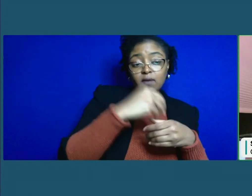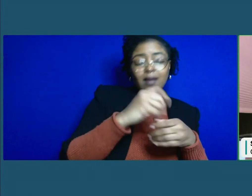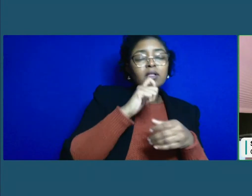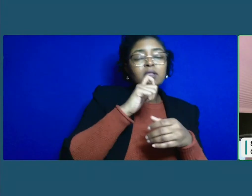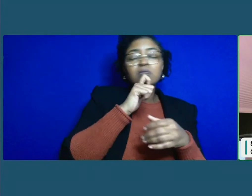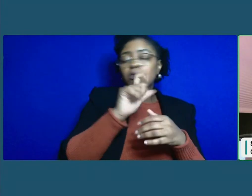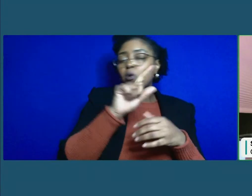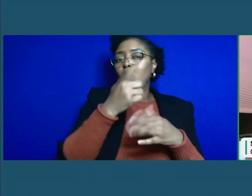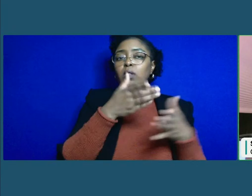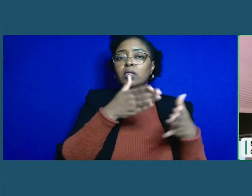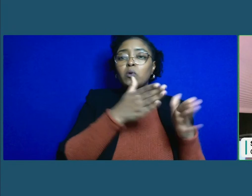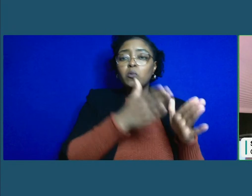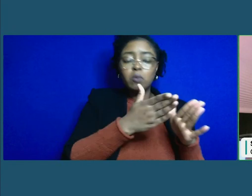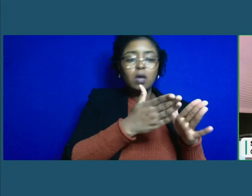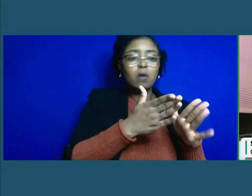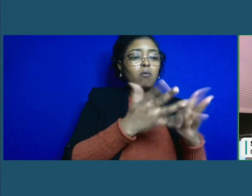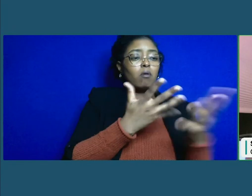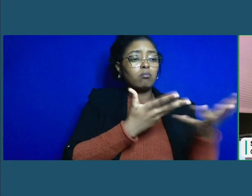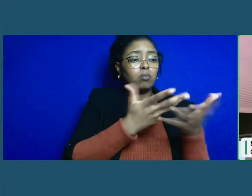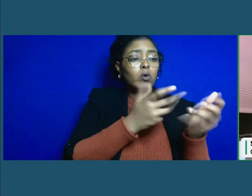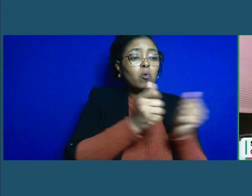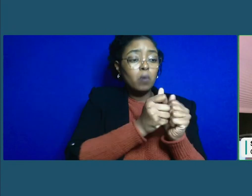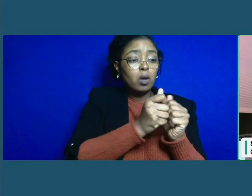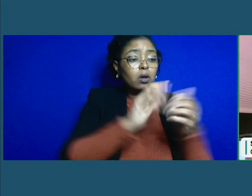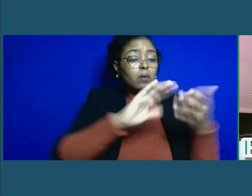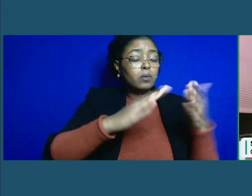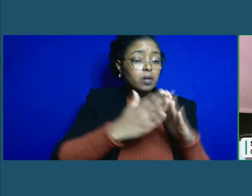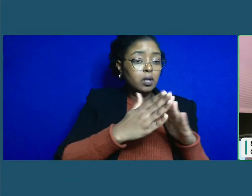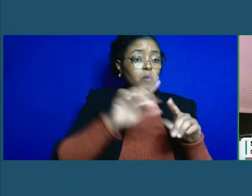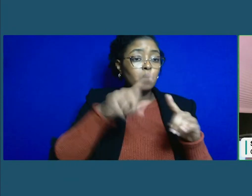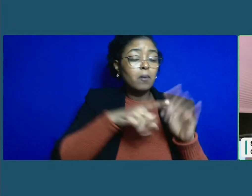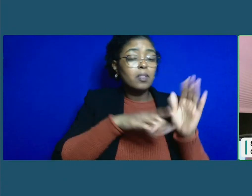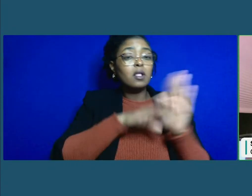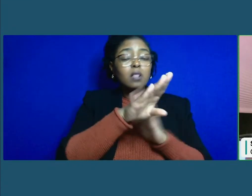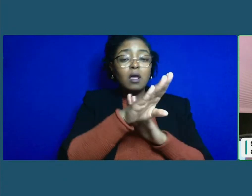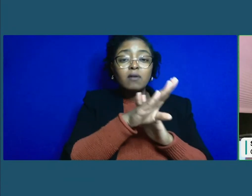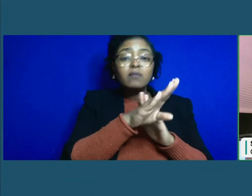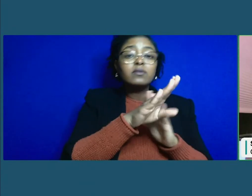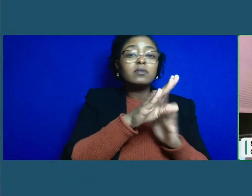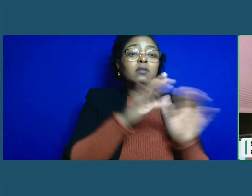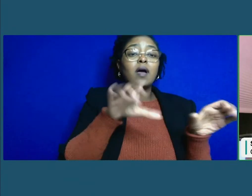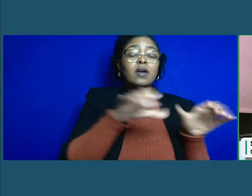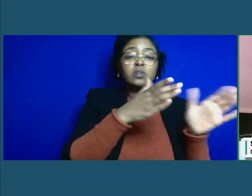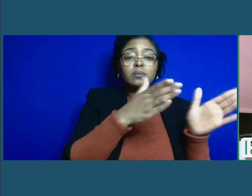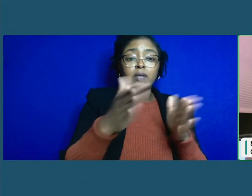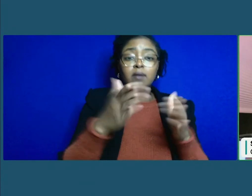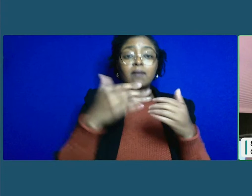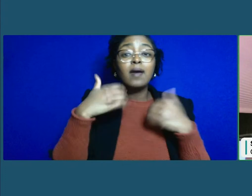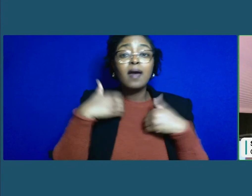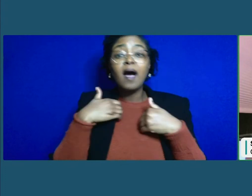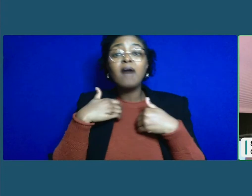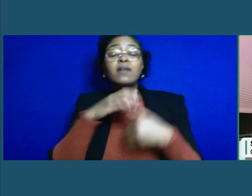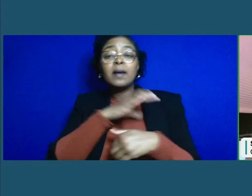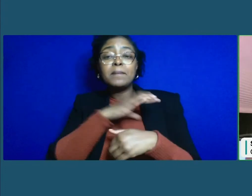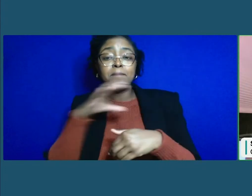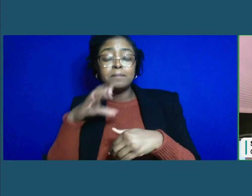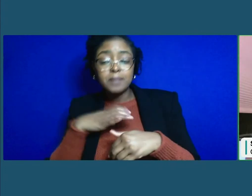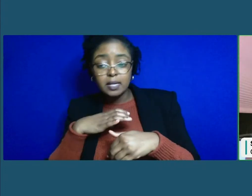component of engagement, that is not the only way we were engaging with our community. As weevel the action plan. We